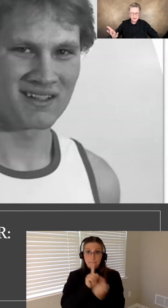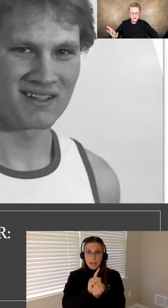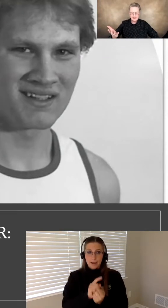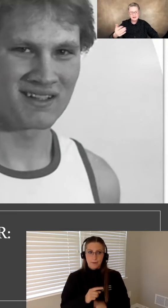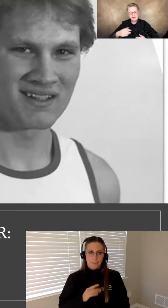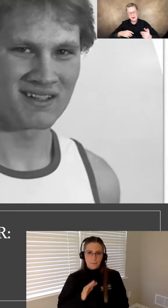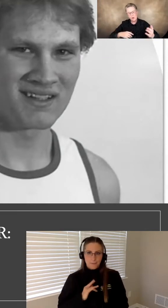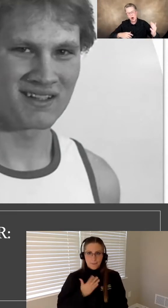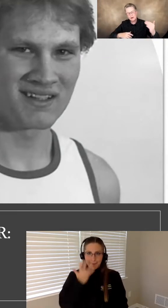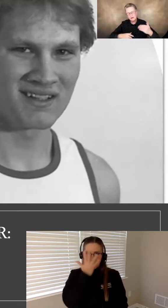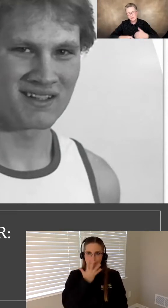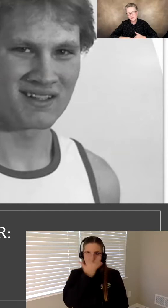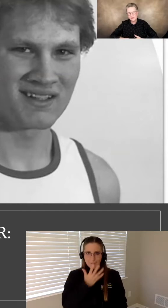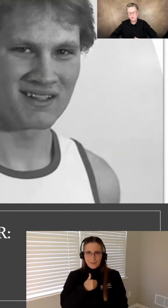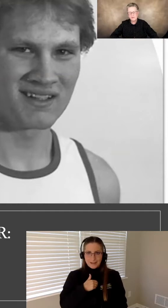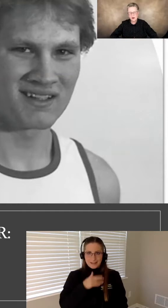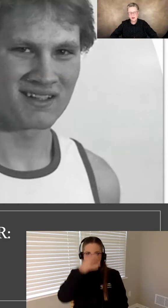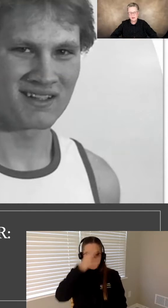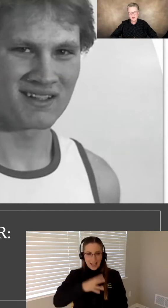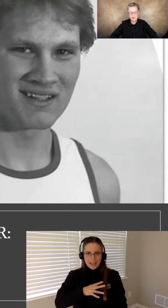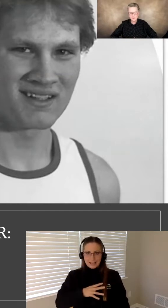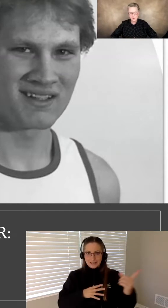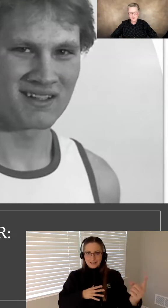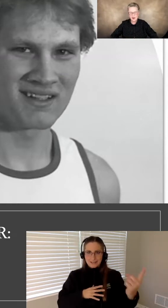he came walking up to me and my friend at the baseball game